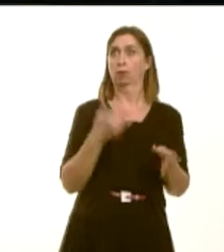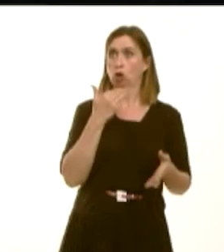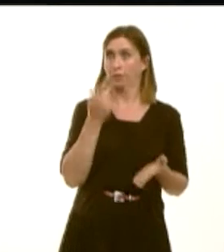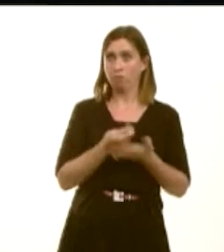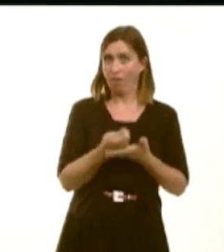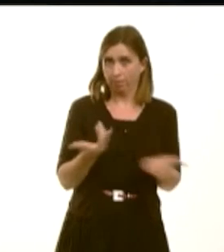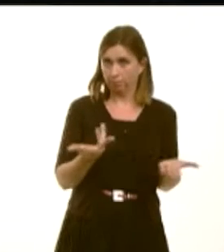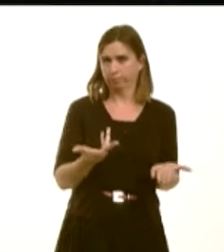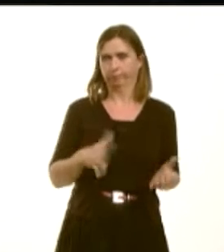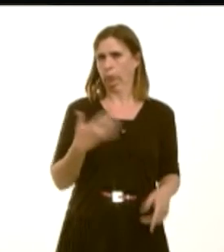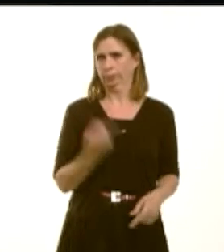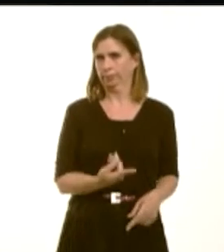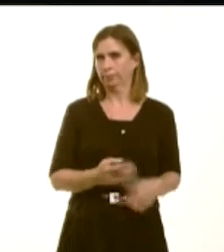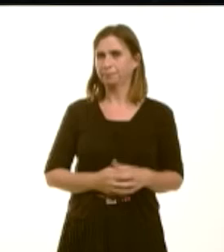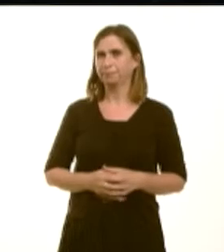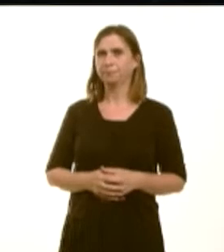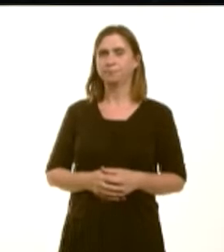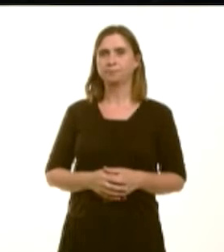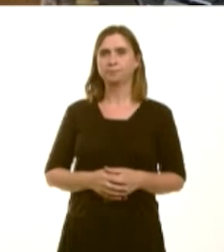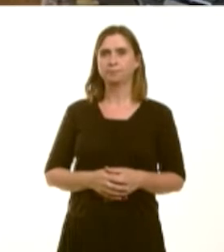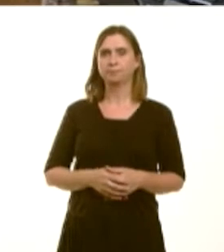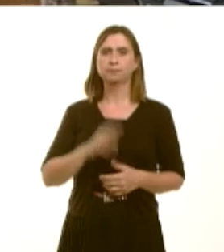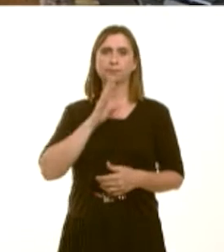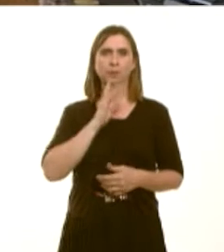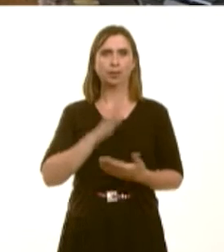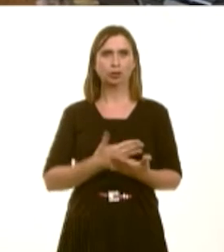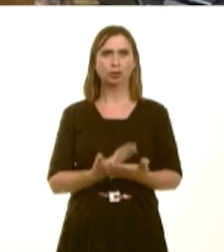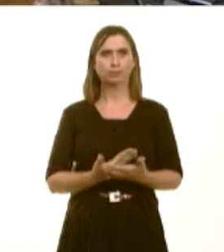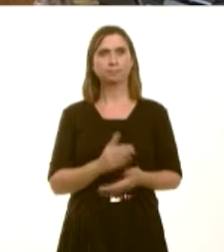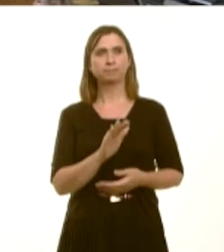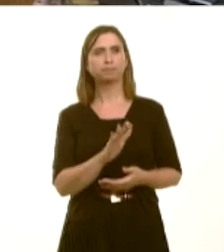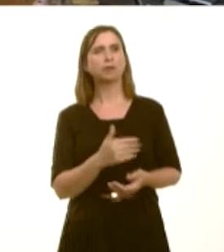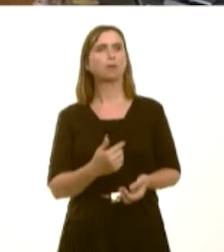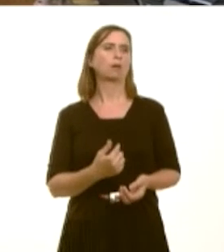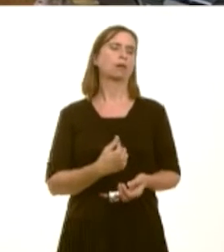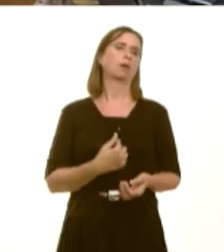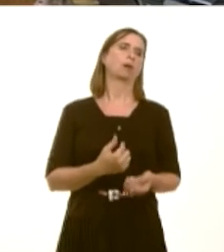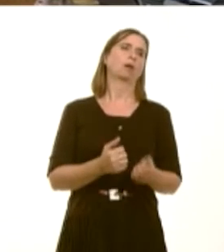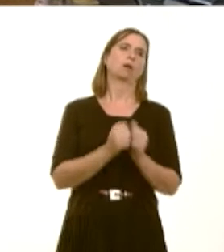Rhodri Glyn Thomas: First Minister, may I warmly welcome what youíre doing in terms